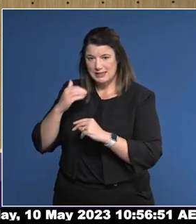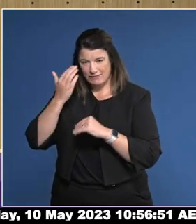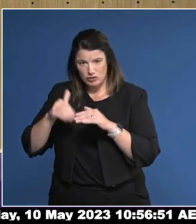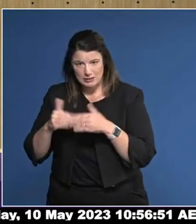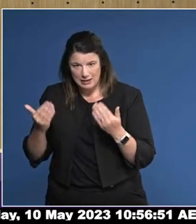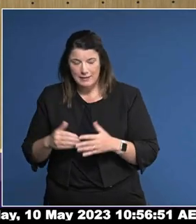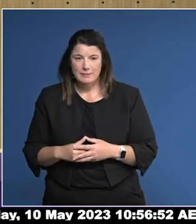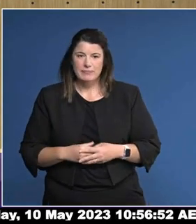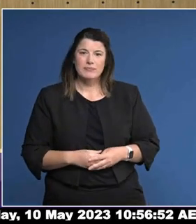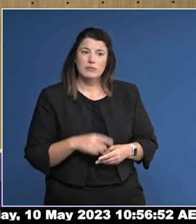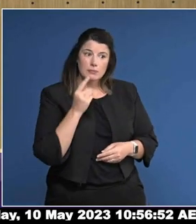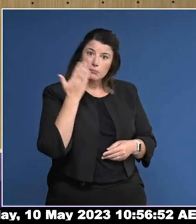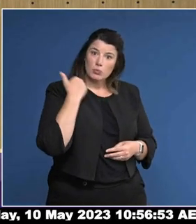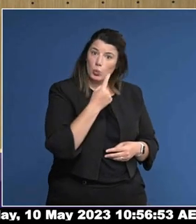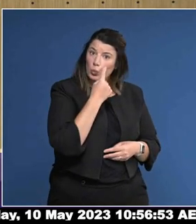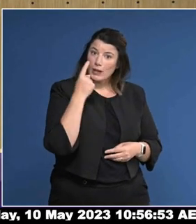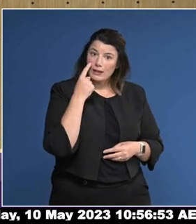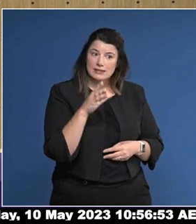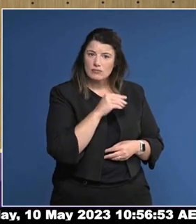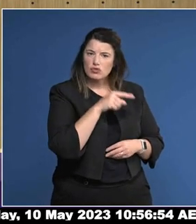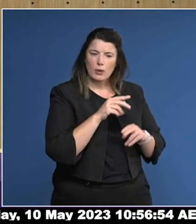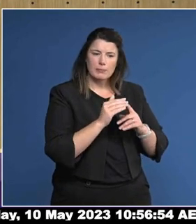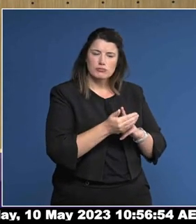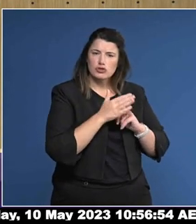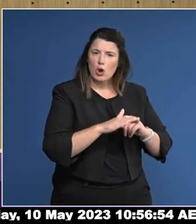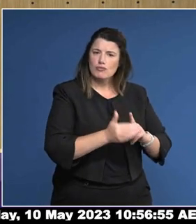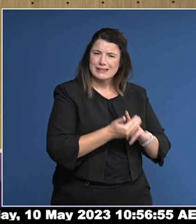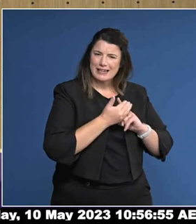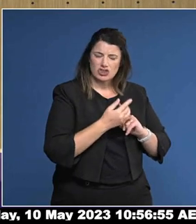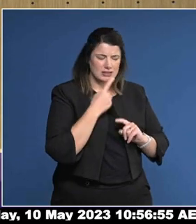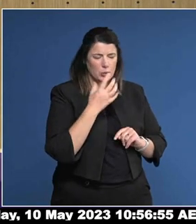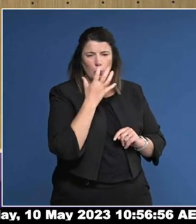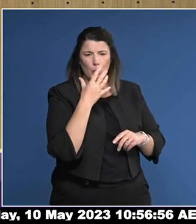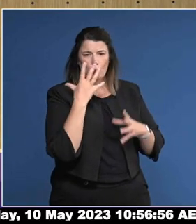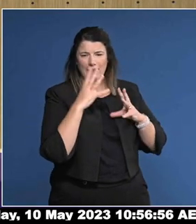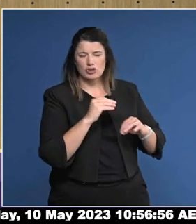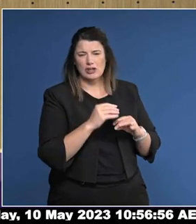Education is an important part of the work of child protection?